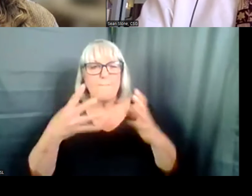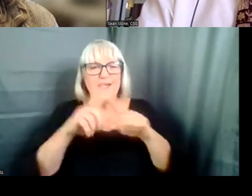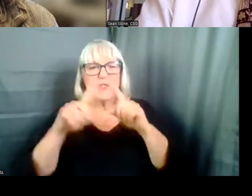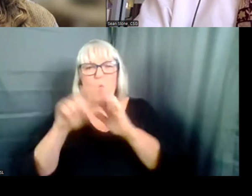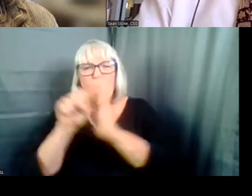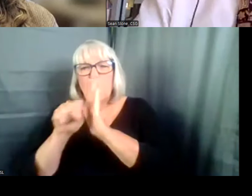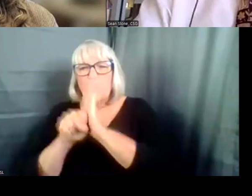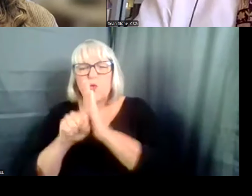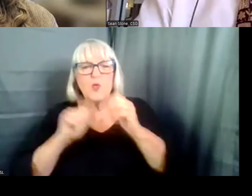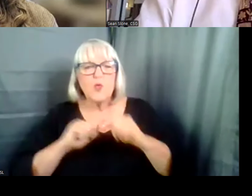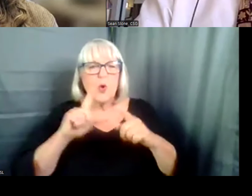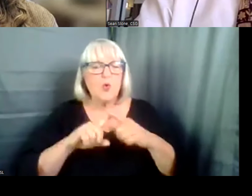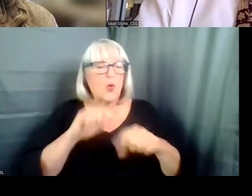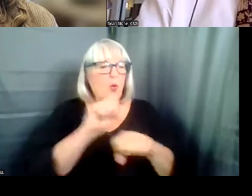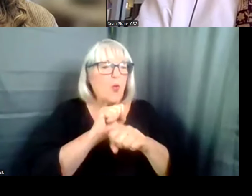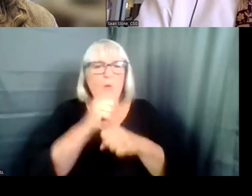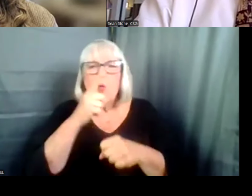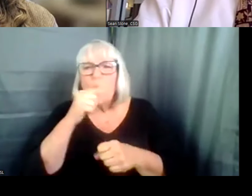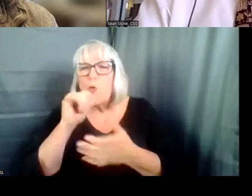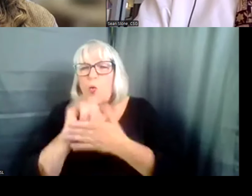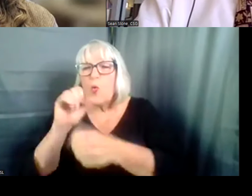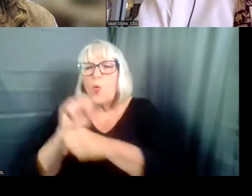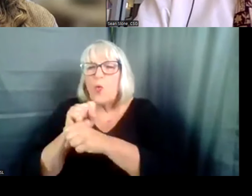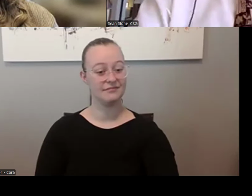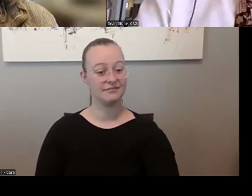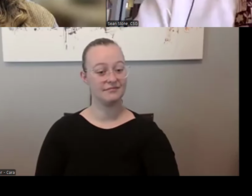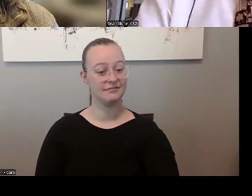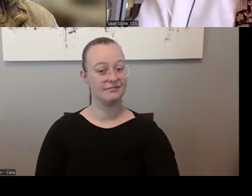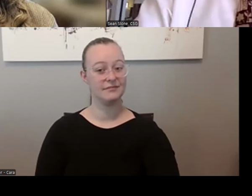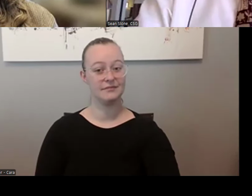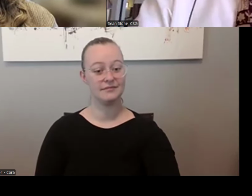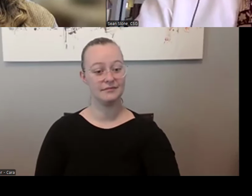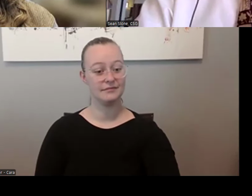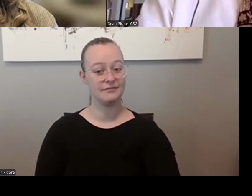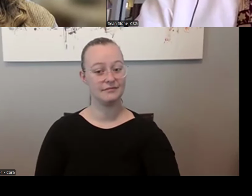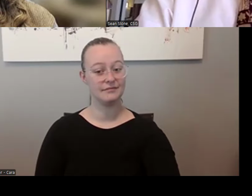who this workforce is, what their needs are. But it's not just figuring out what the